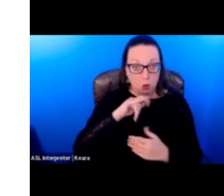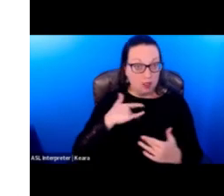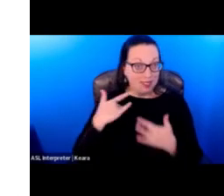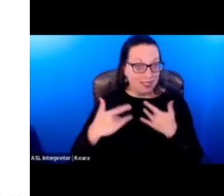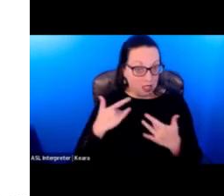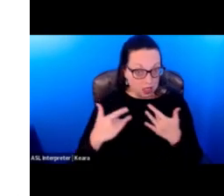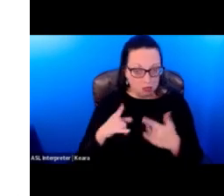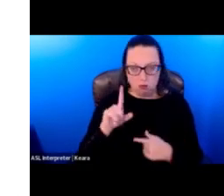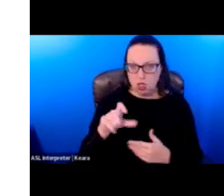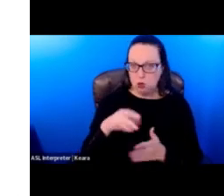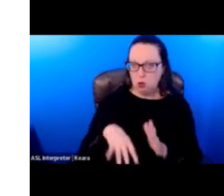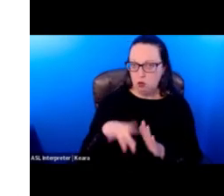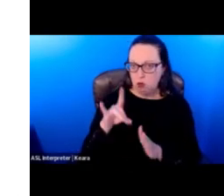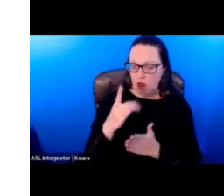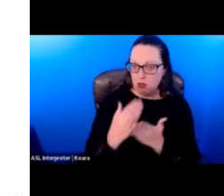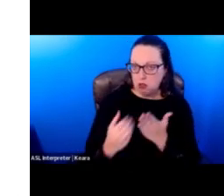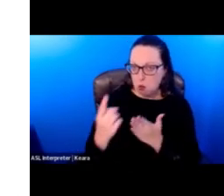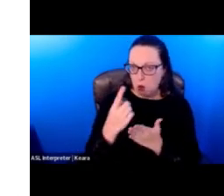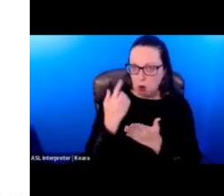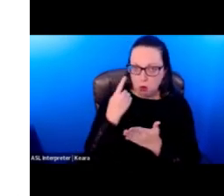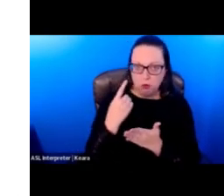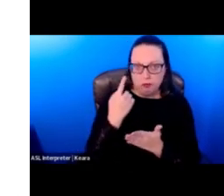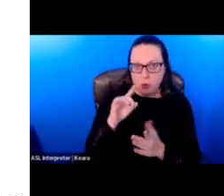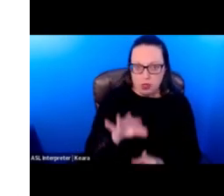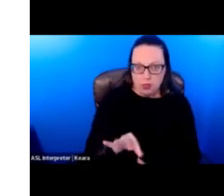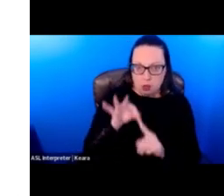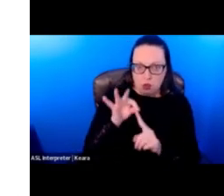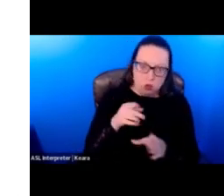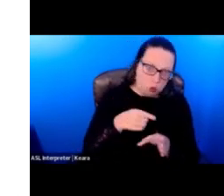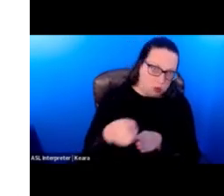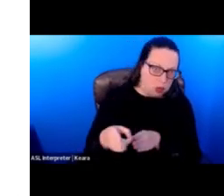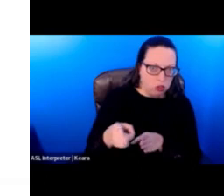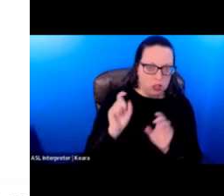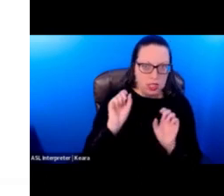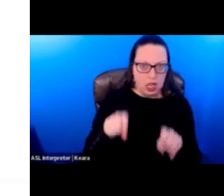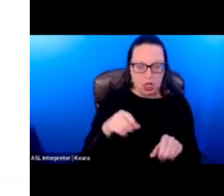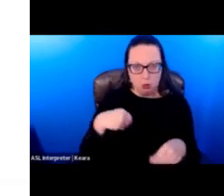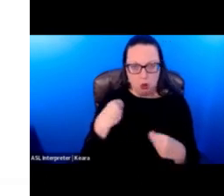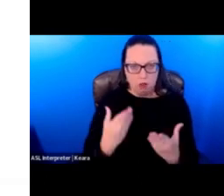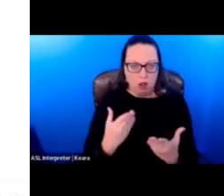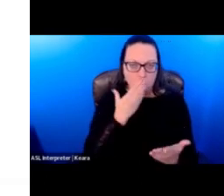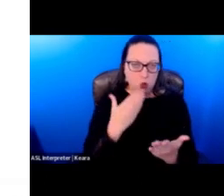specializes in this topic that can give me sound accurate advice. And that's something